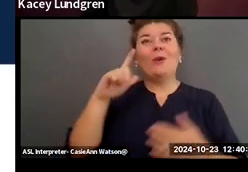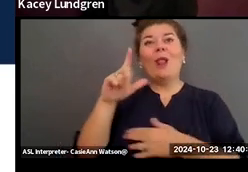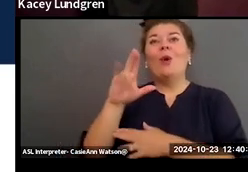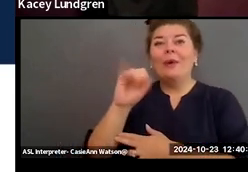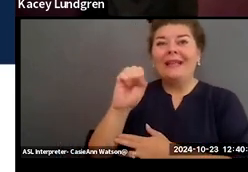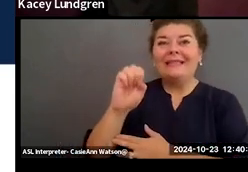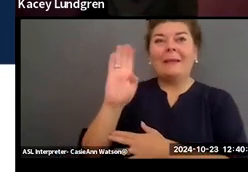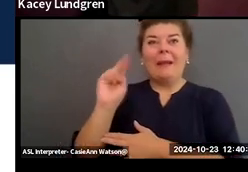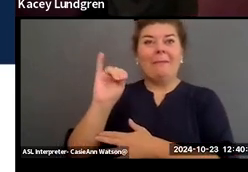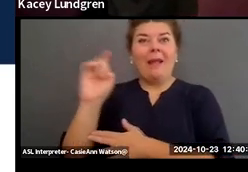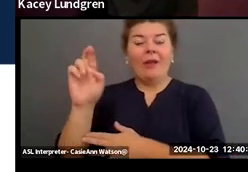open to all deaf students.